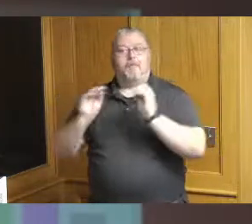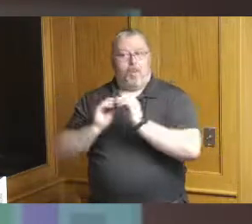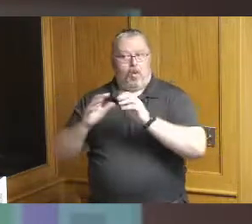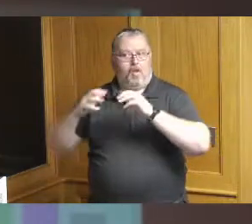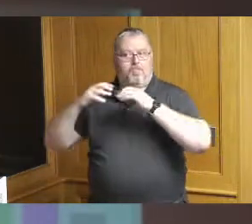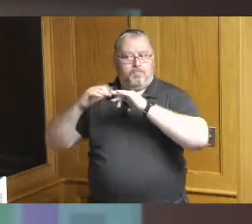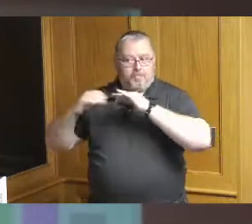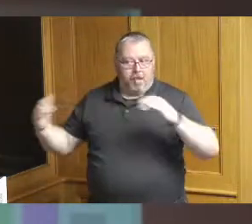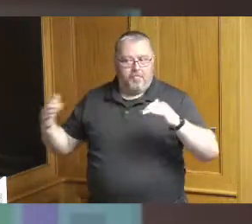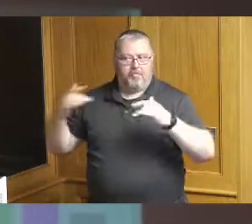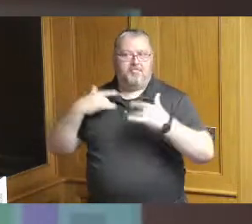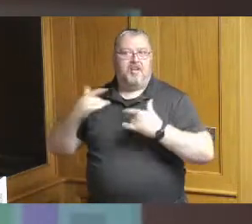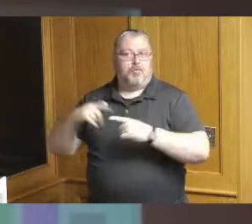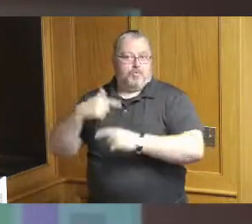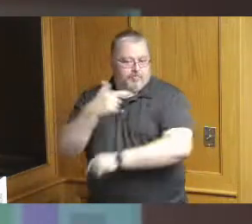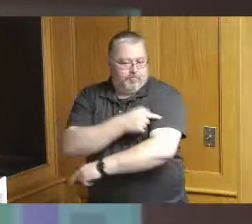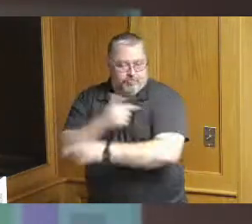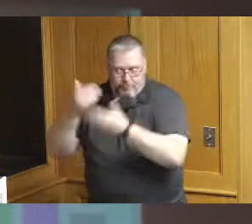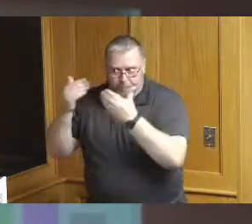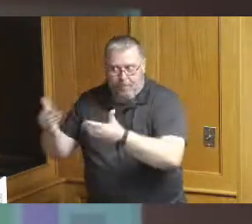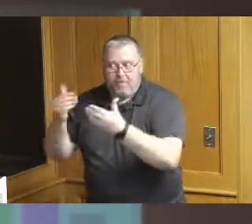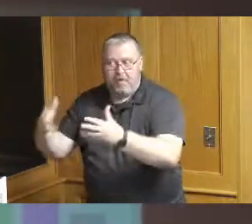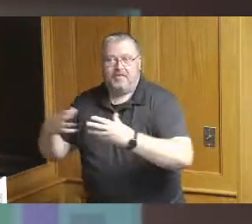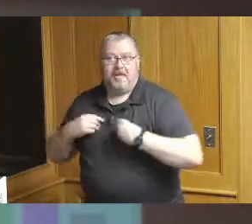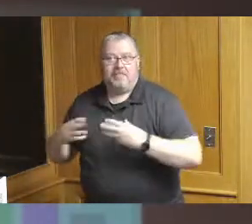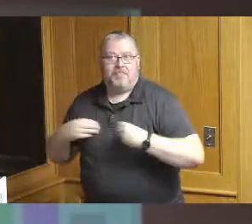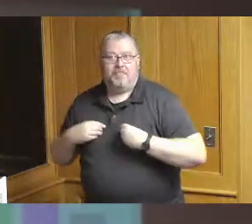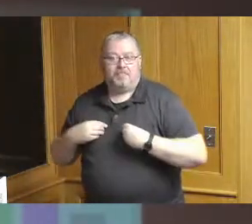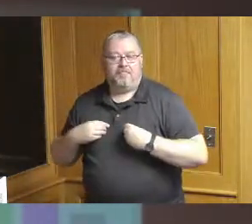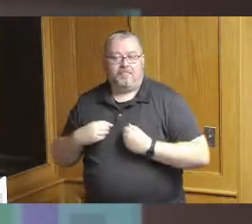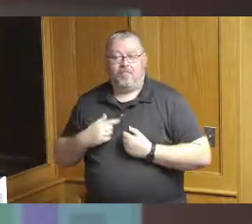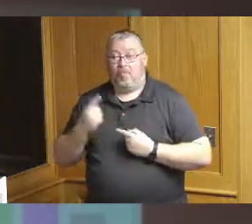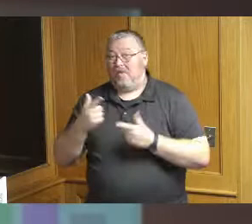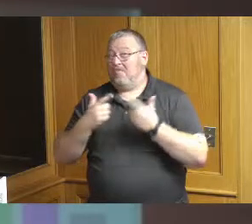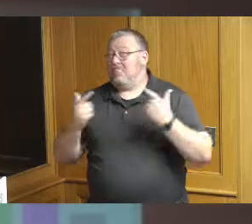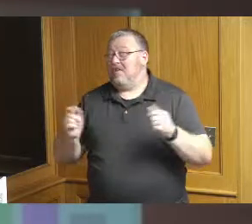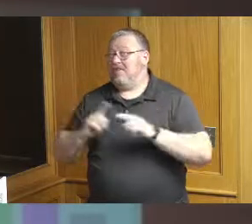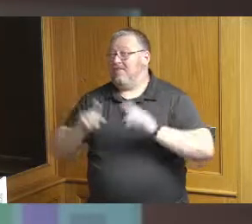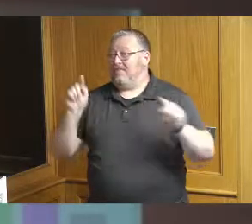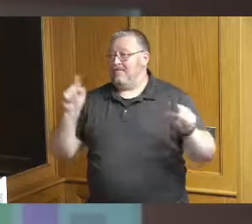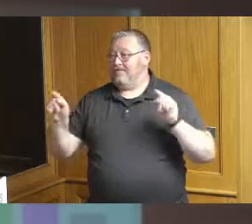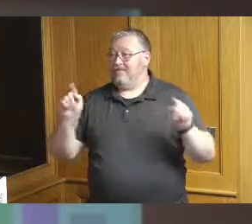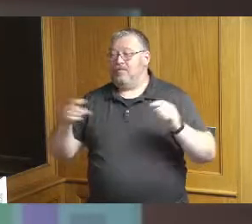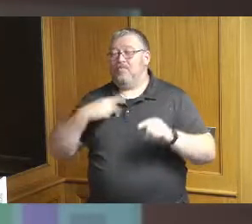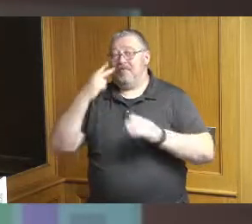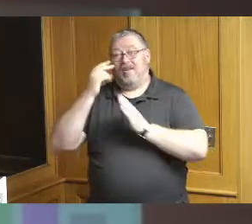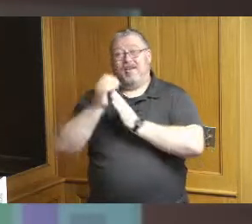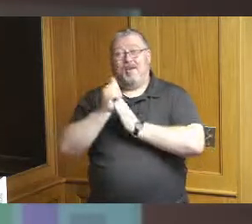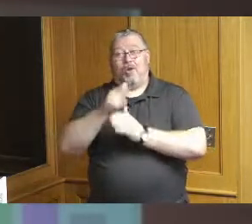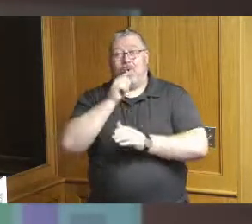as far as the overall population so one major factor in driving who is ending up in the hospital